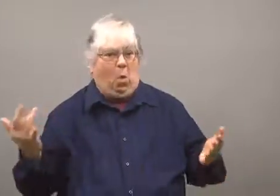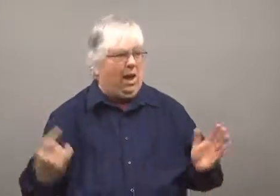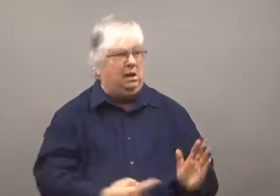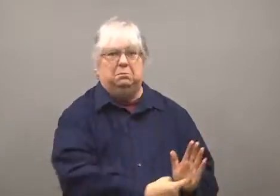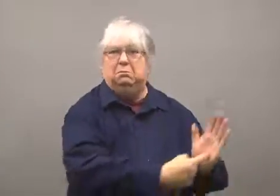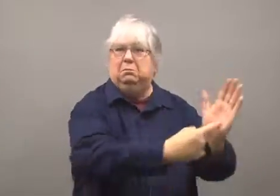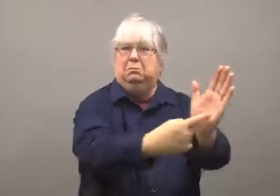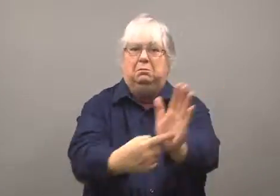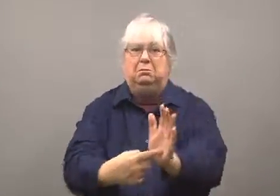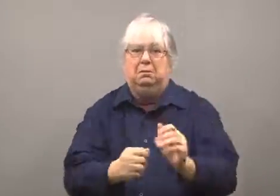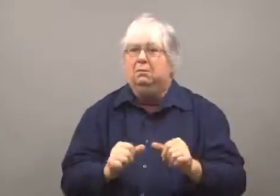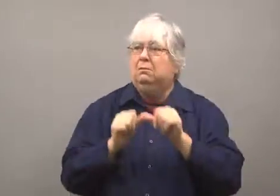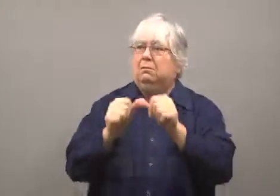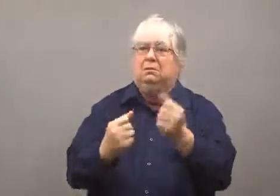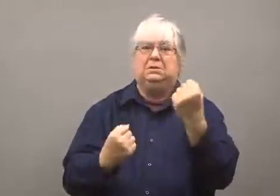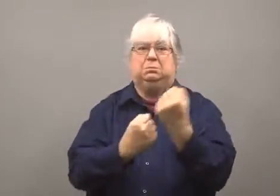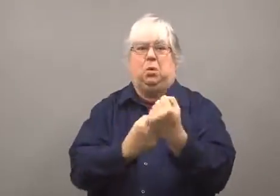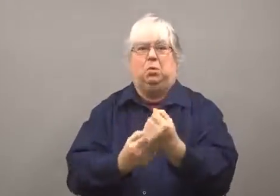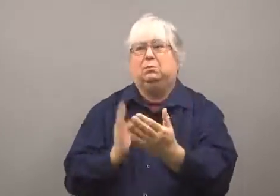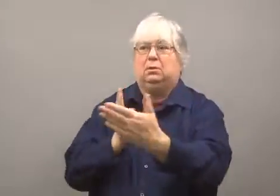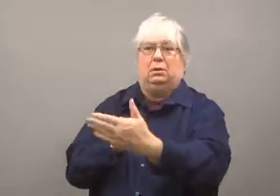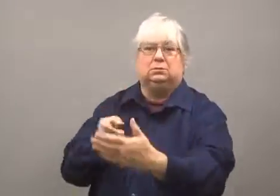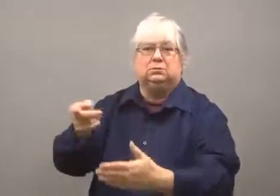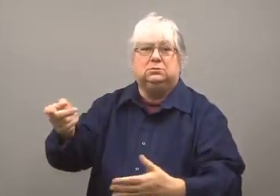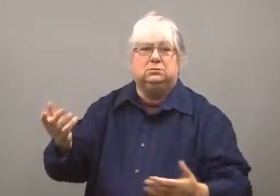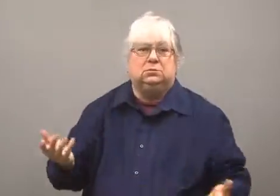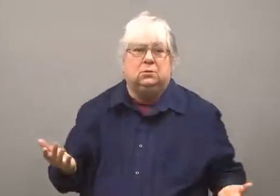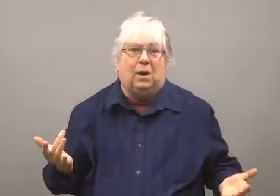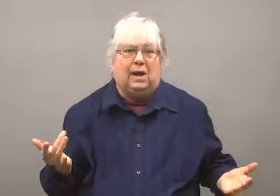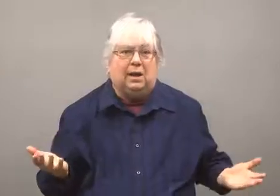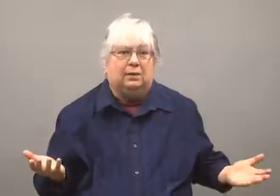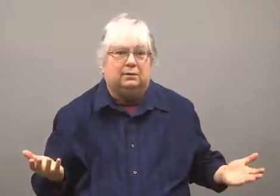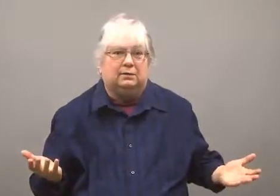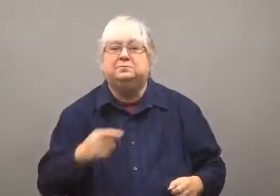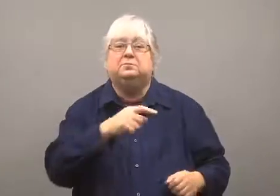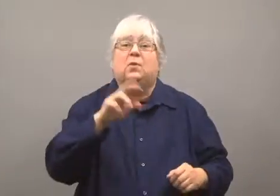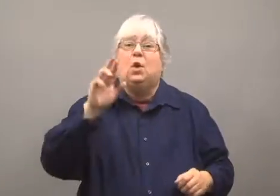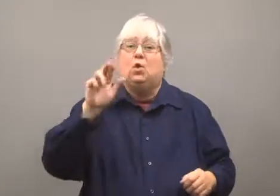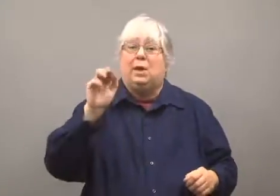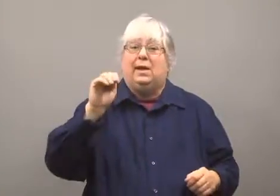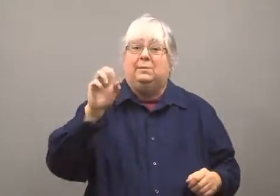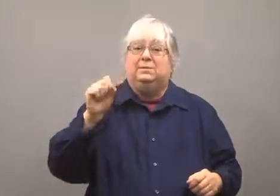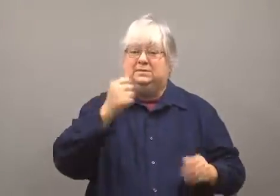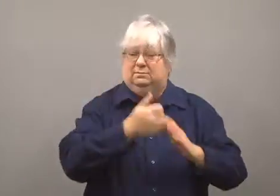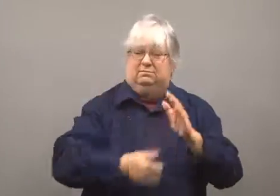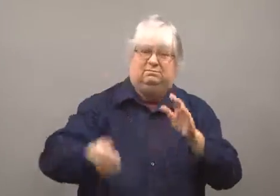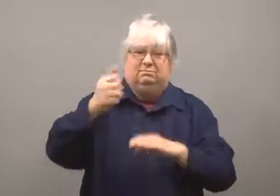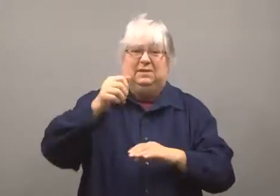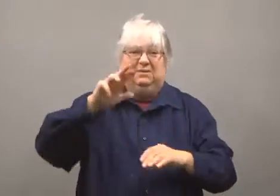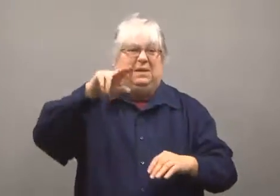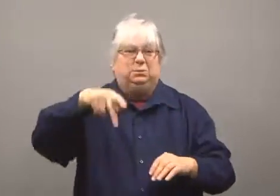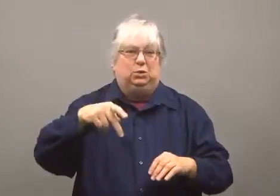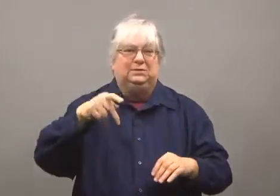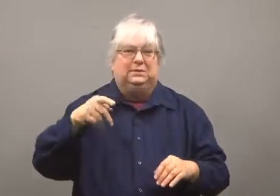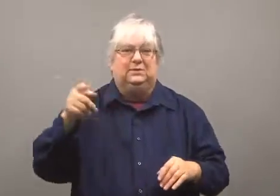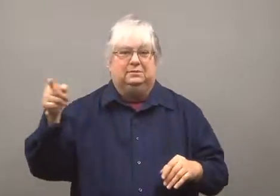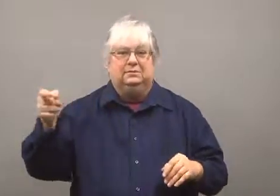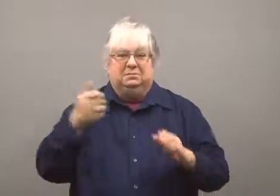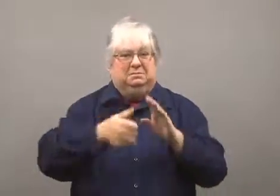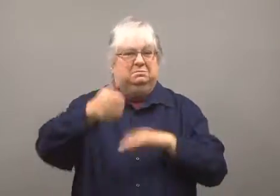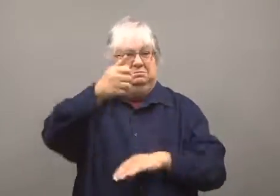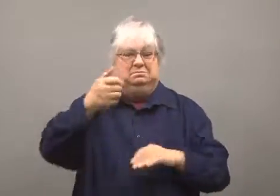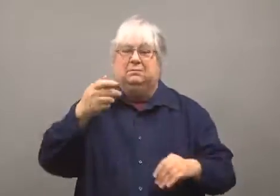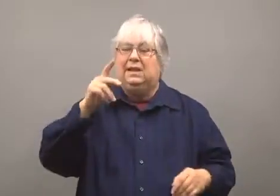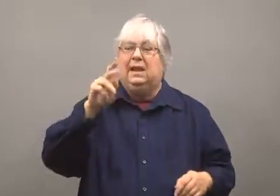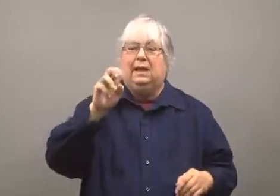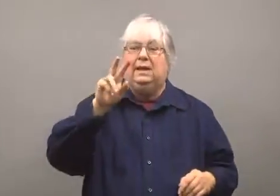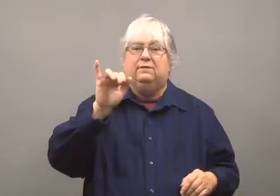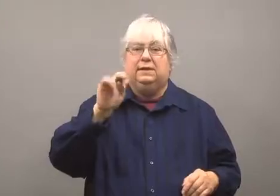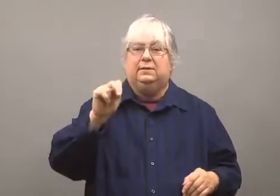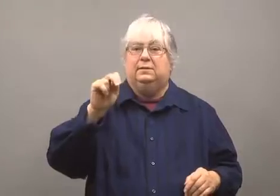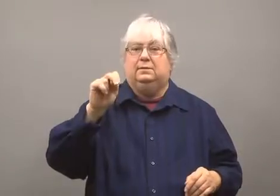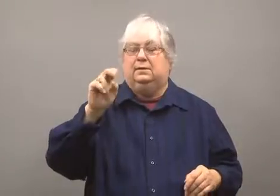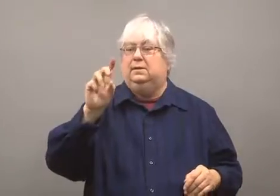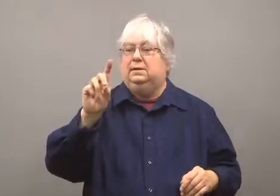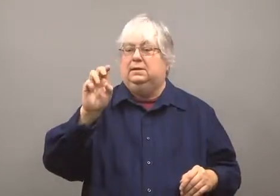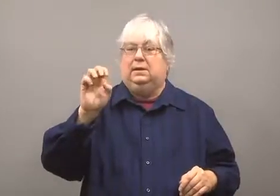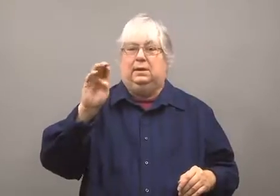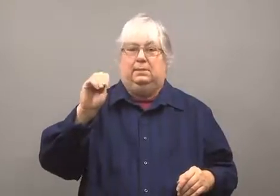So why would the players publicly continue to support the protesters against him?